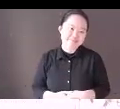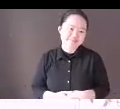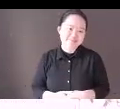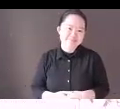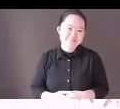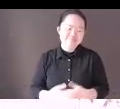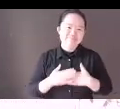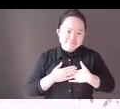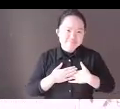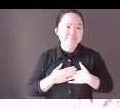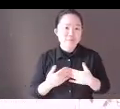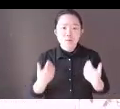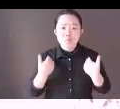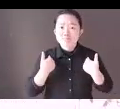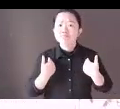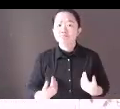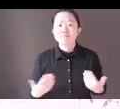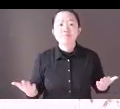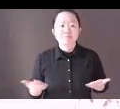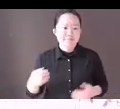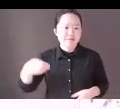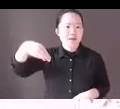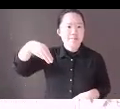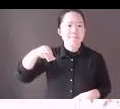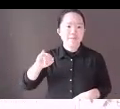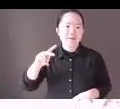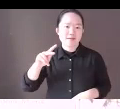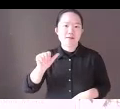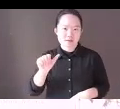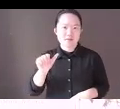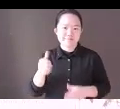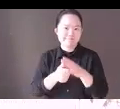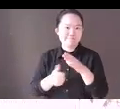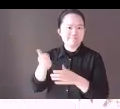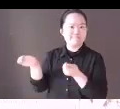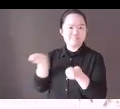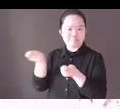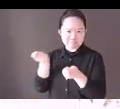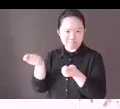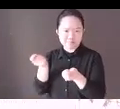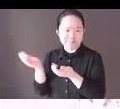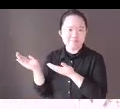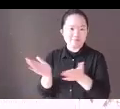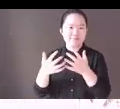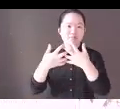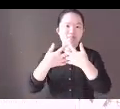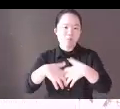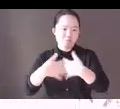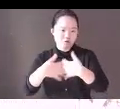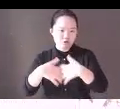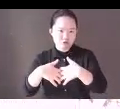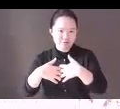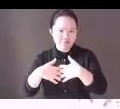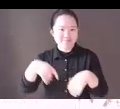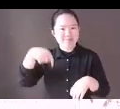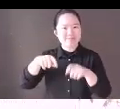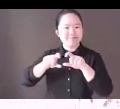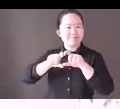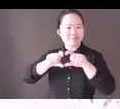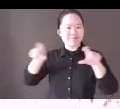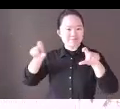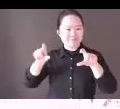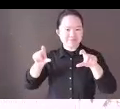I'm a head of deliver operation in theer recreate Finland uh the create is uh leading digital